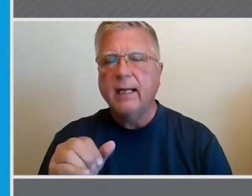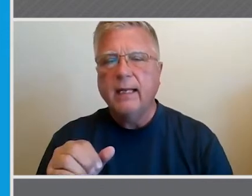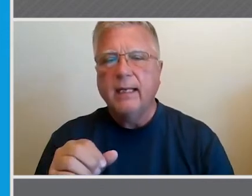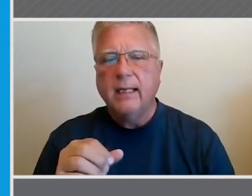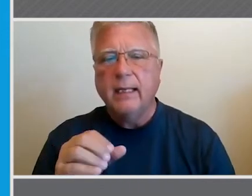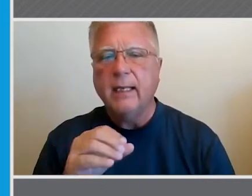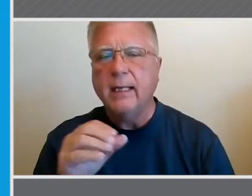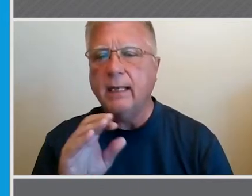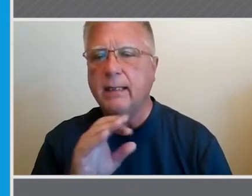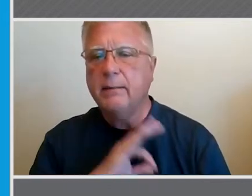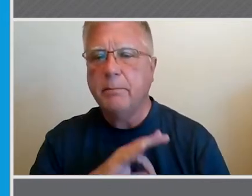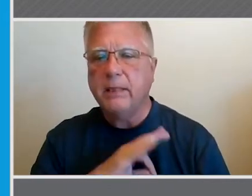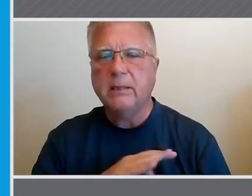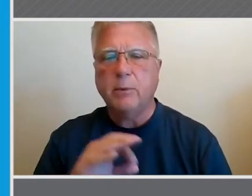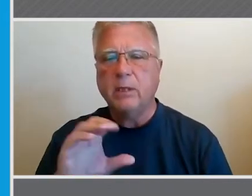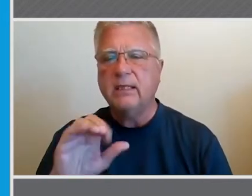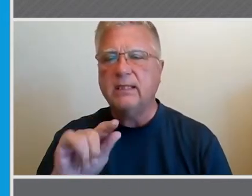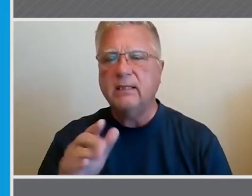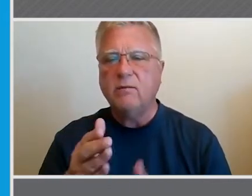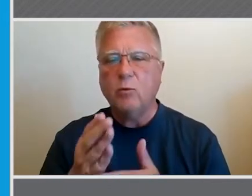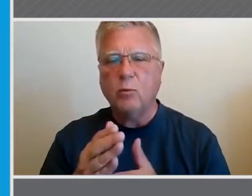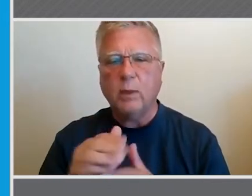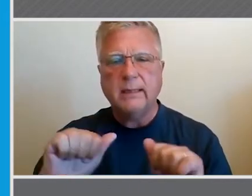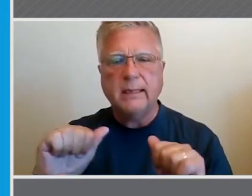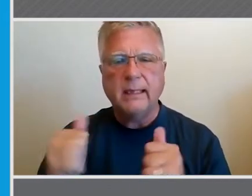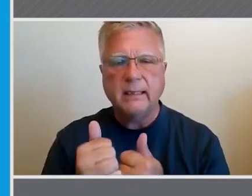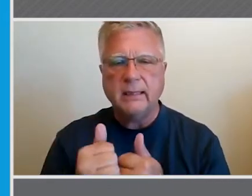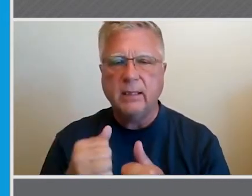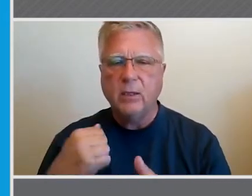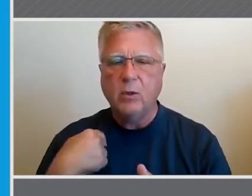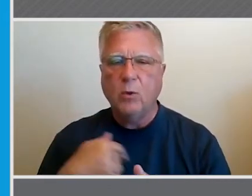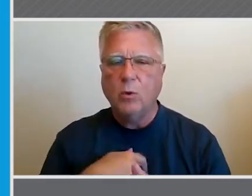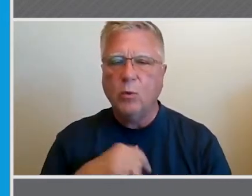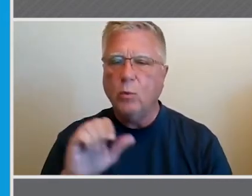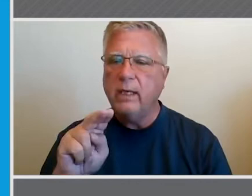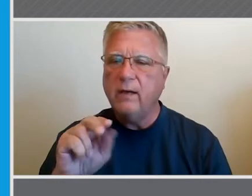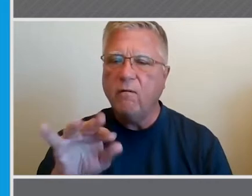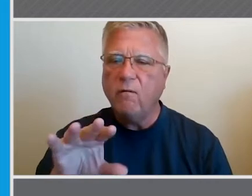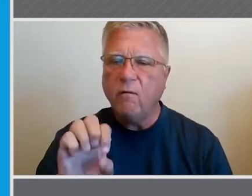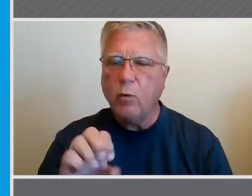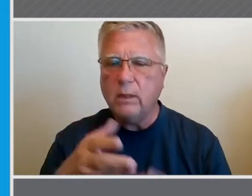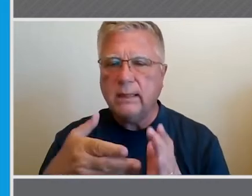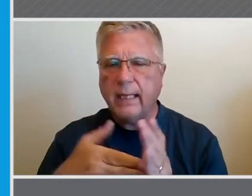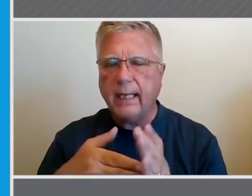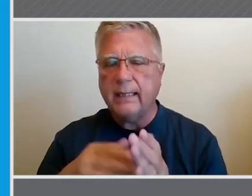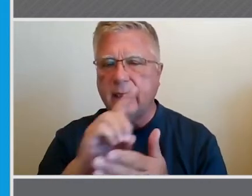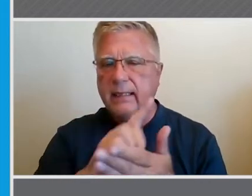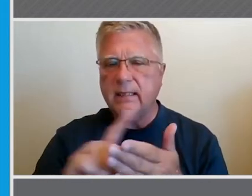agency, which means that we enforce the anti discrimination lives in the city of Pittsburgh